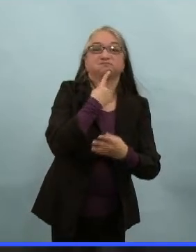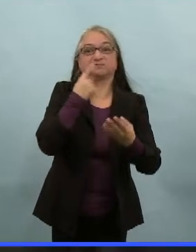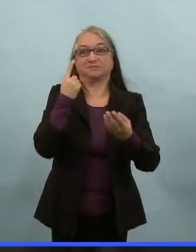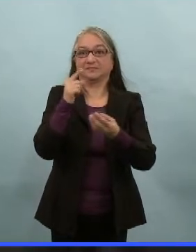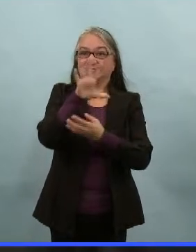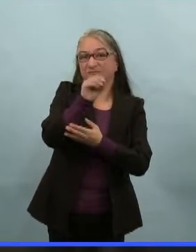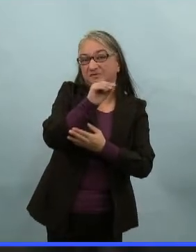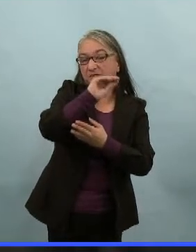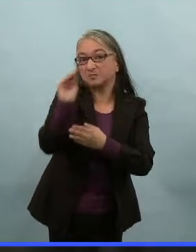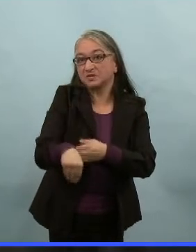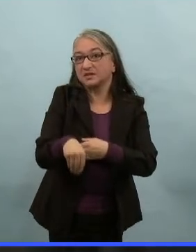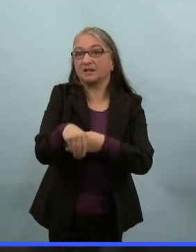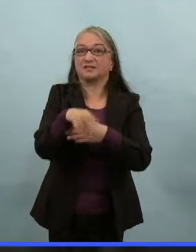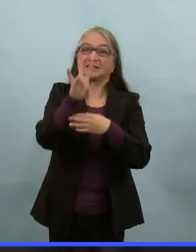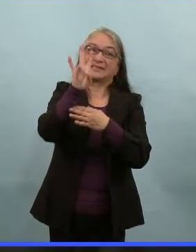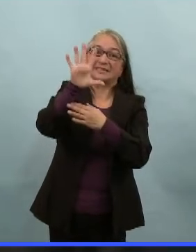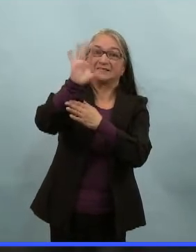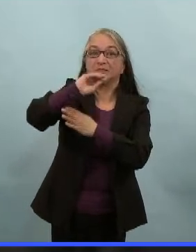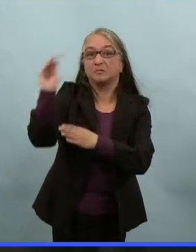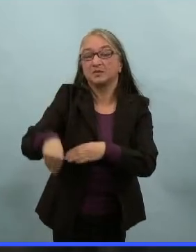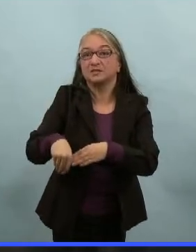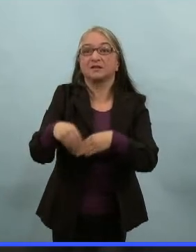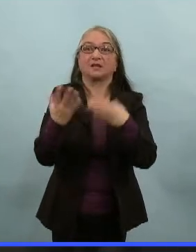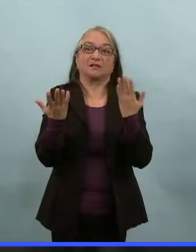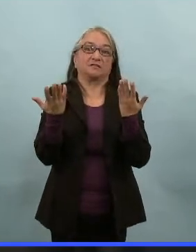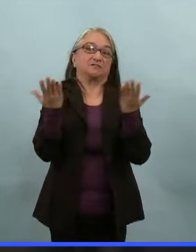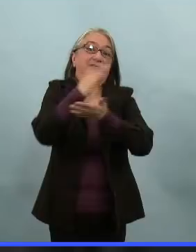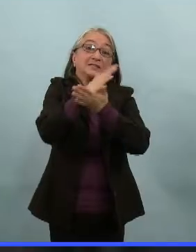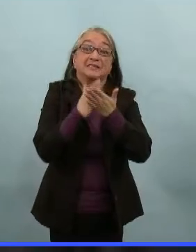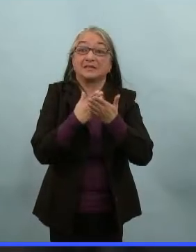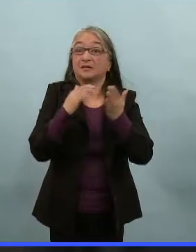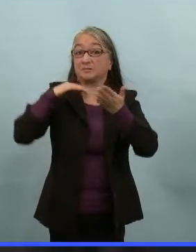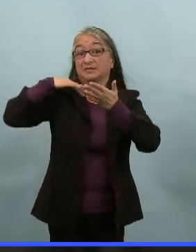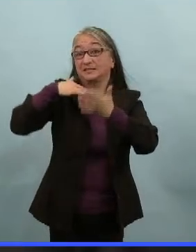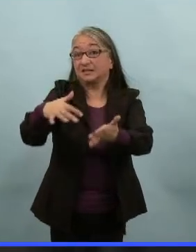change at all compared to let's say the delta variant there's a lot of confounding variables